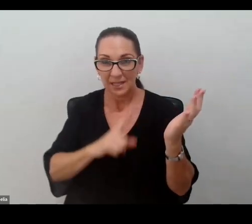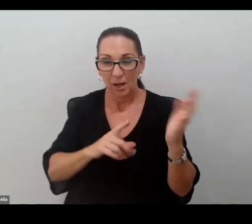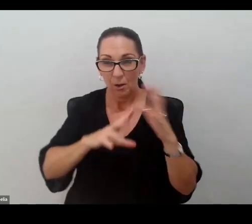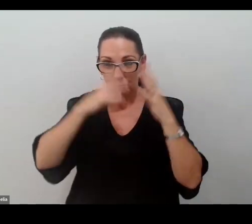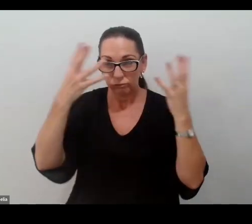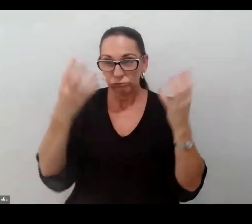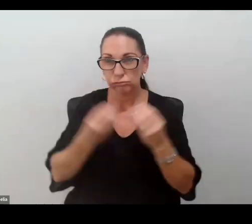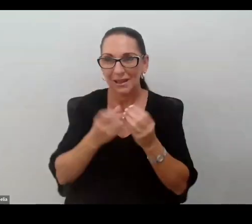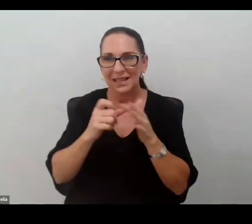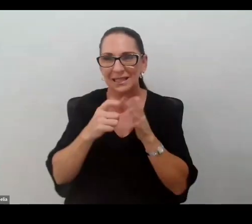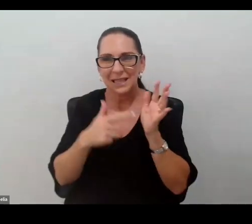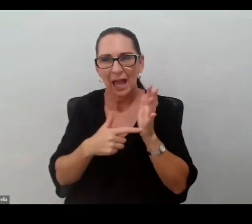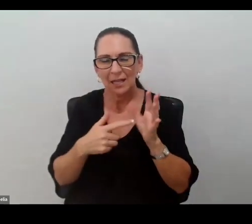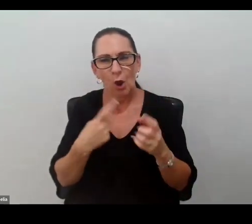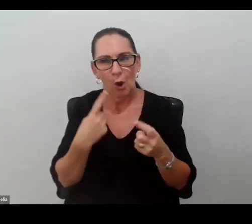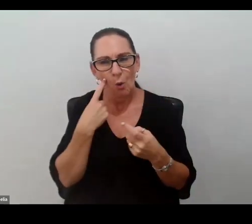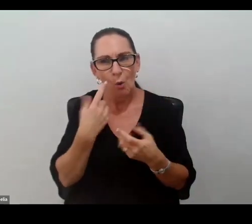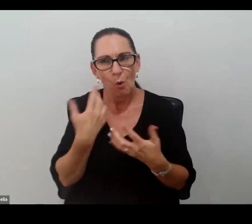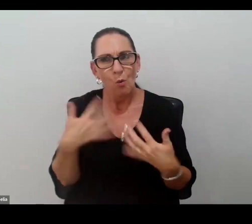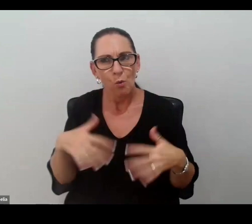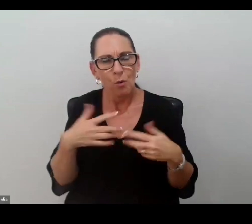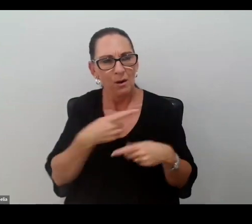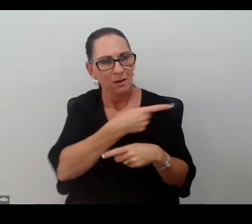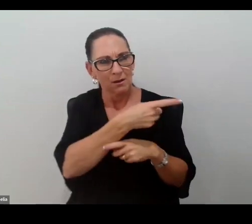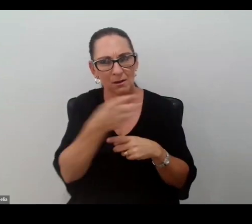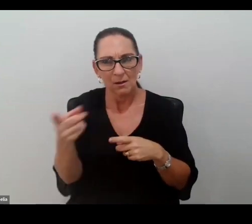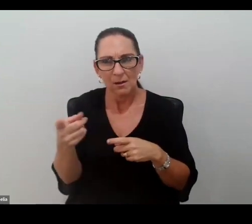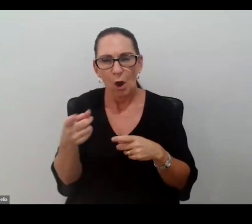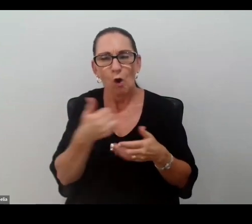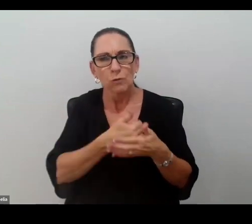highlighted the difficulties in accessing reliable and comparable information about